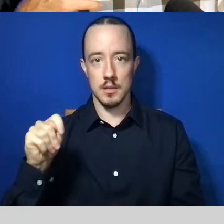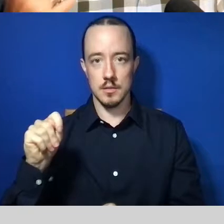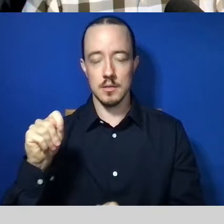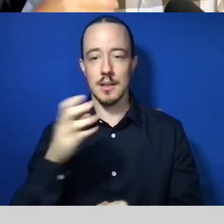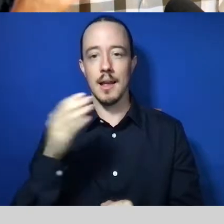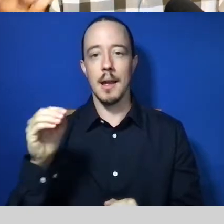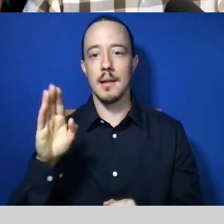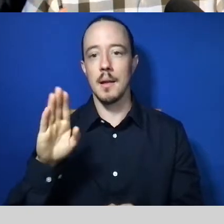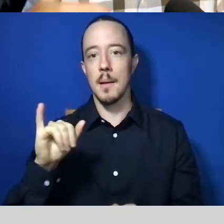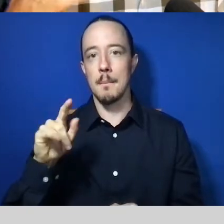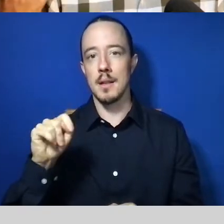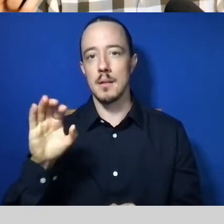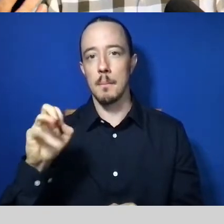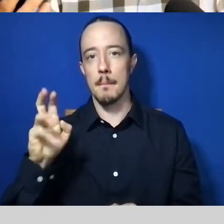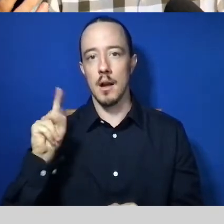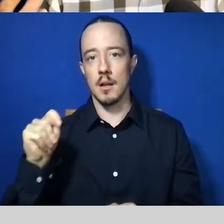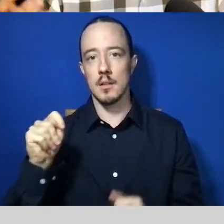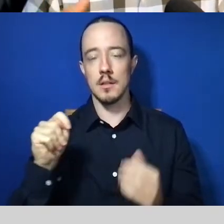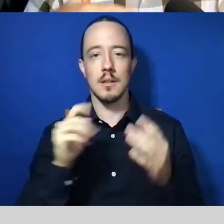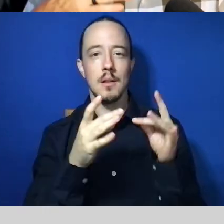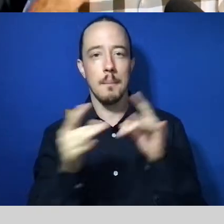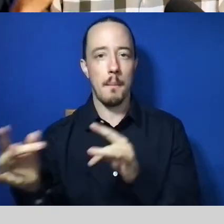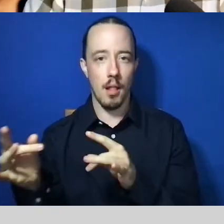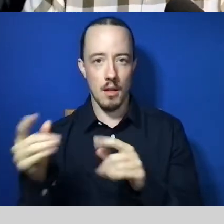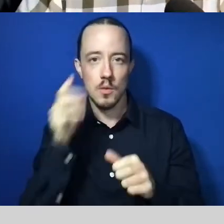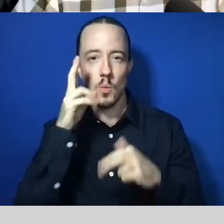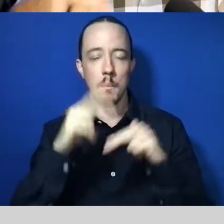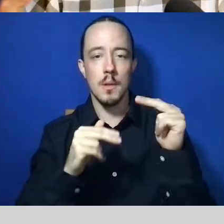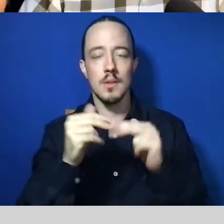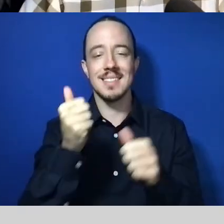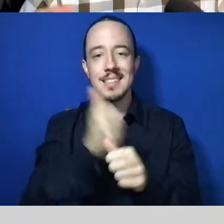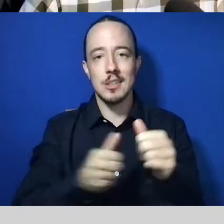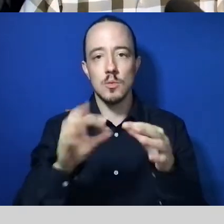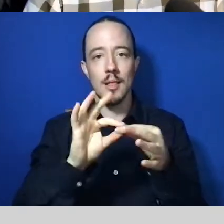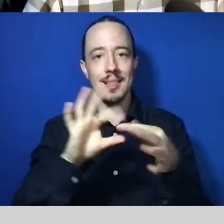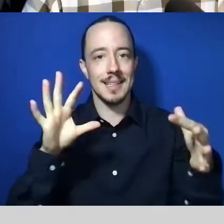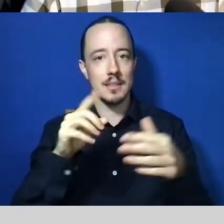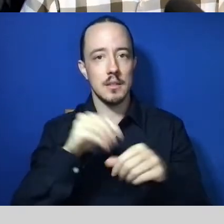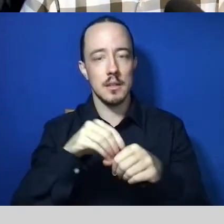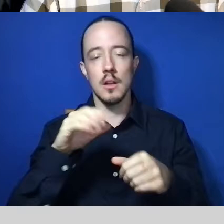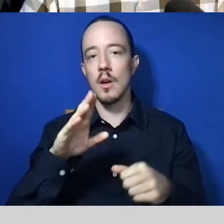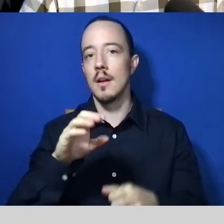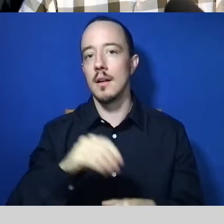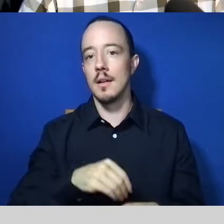build each of those releases that are going to go into our SandBox or dev or to our production environments.